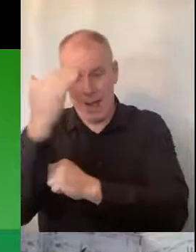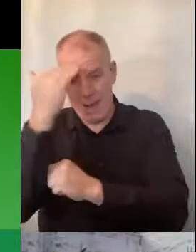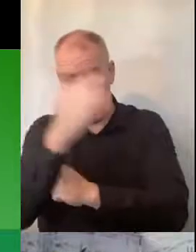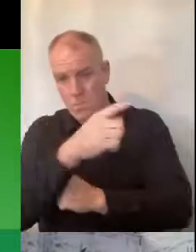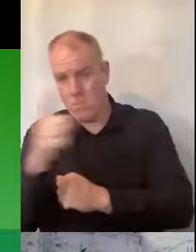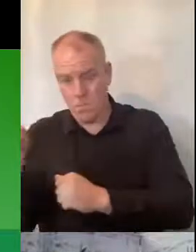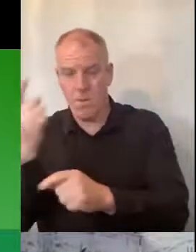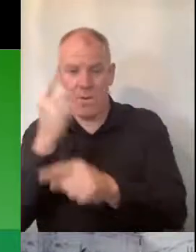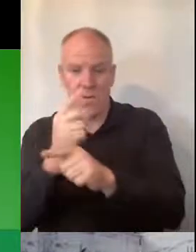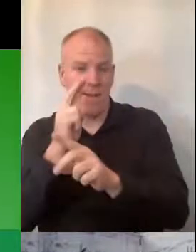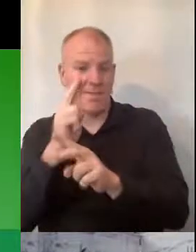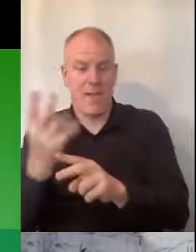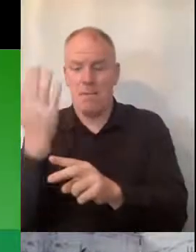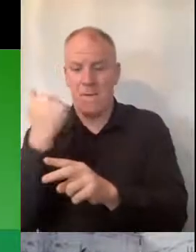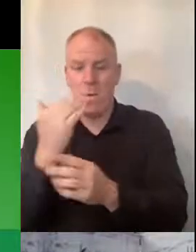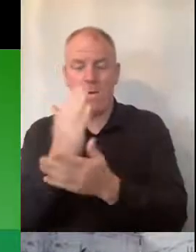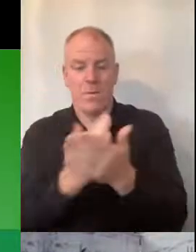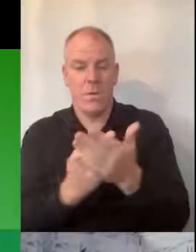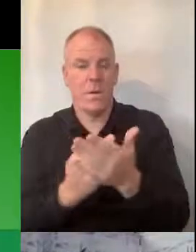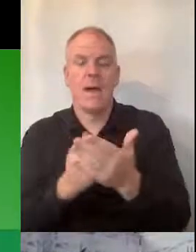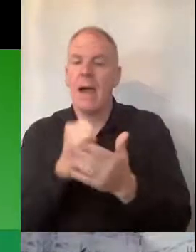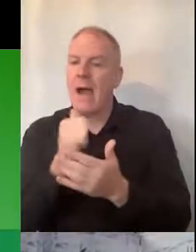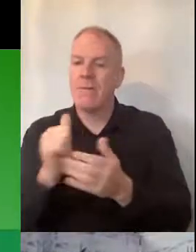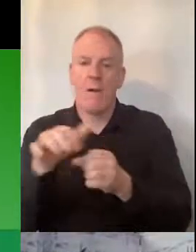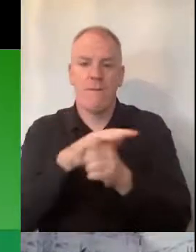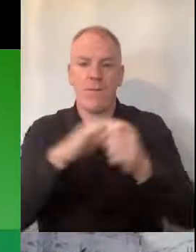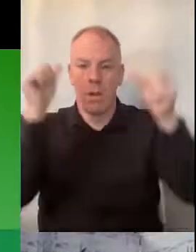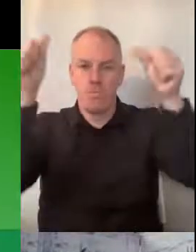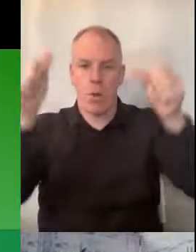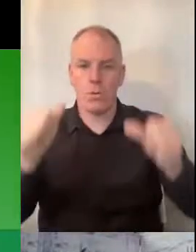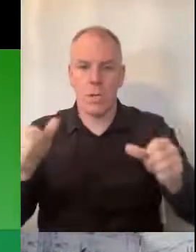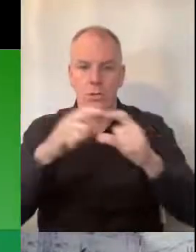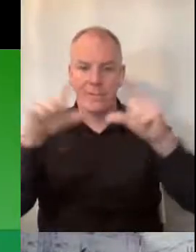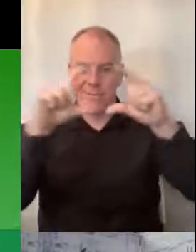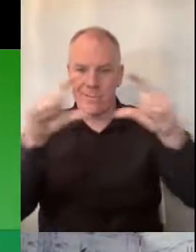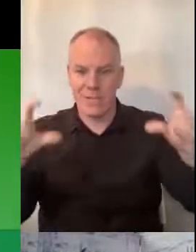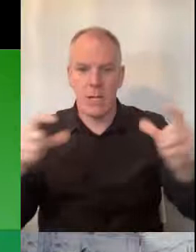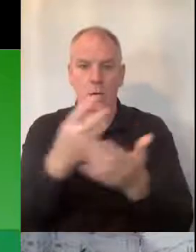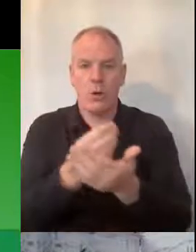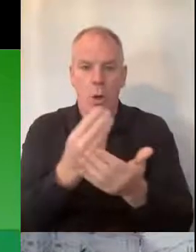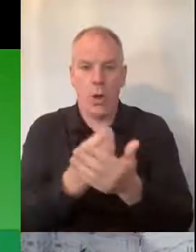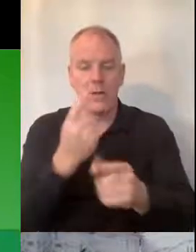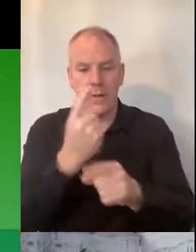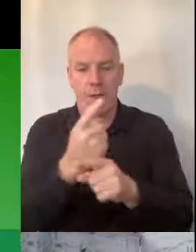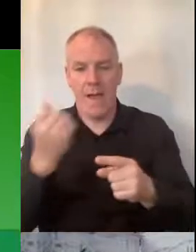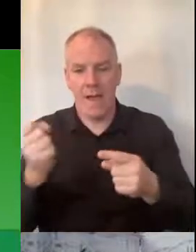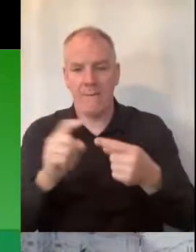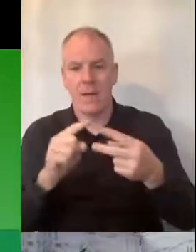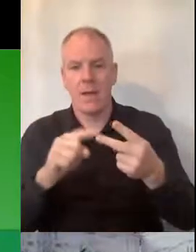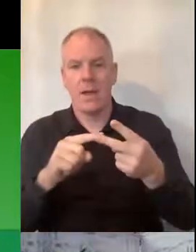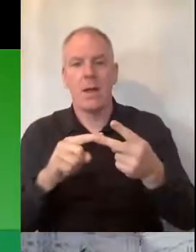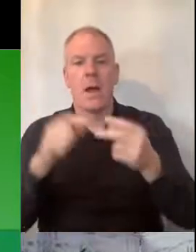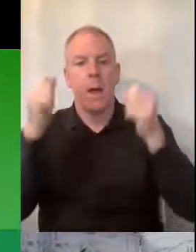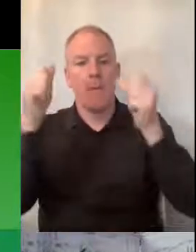in the room have seen this before. I don't have the whole poster there. I have the audio recording and I have the poster in the link tree so